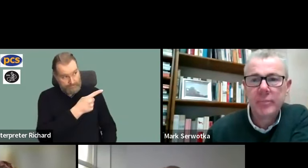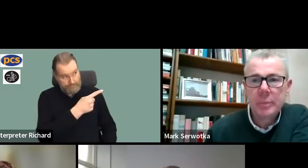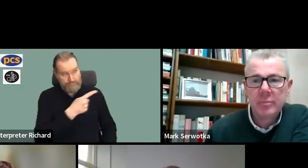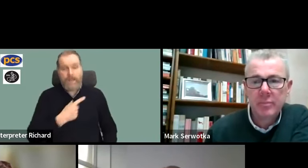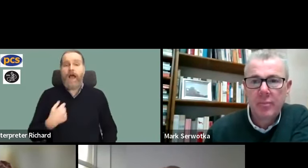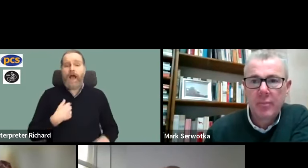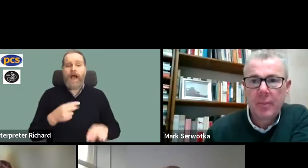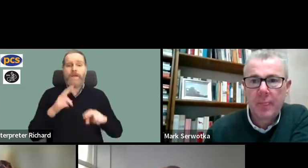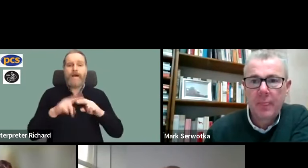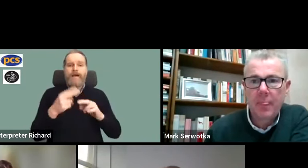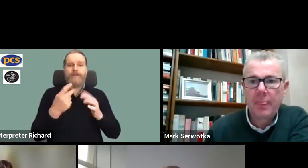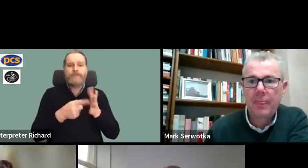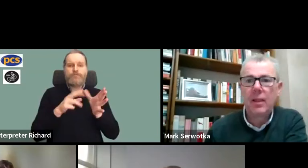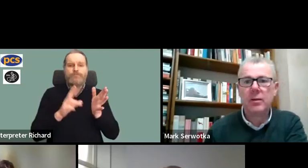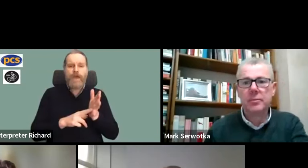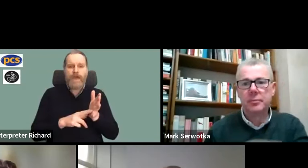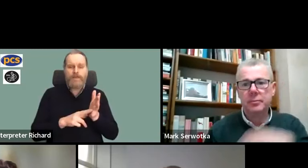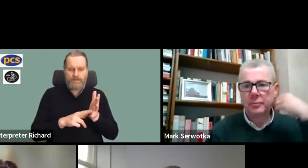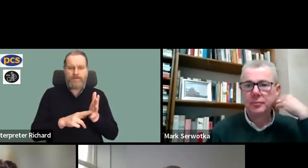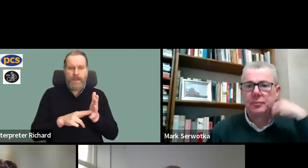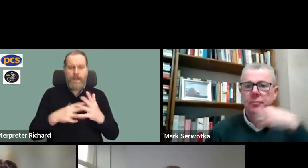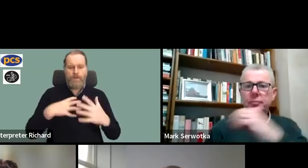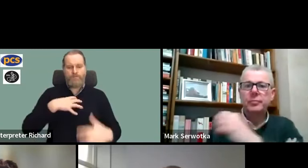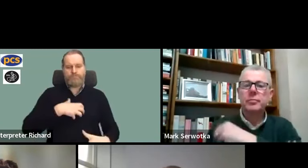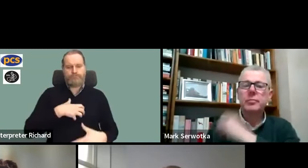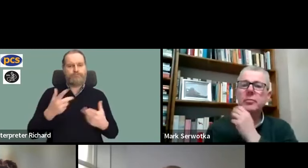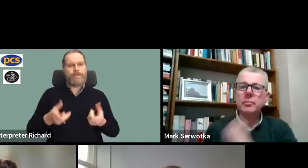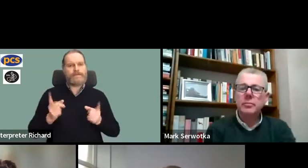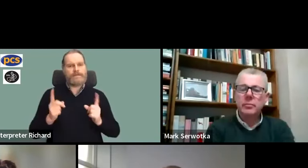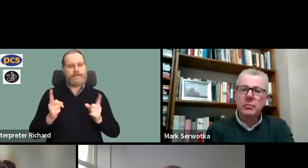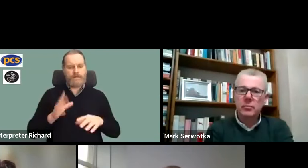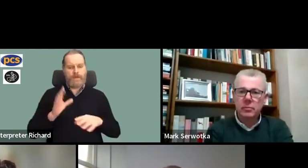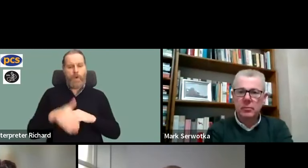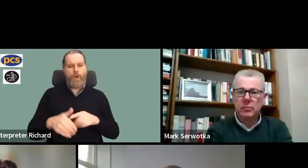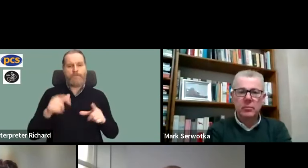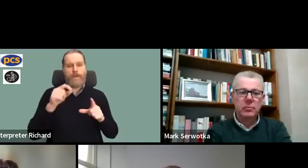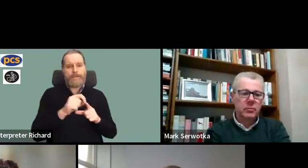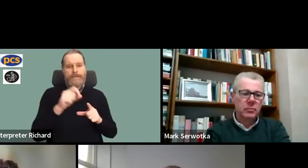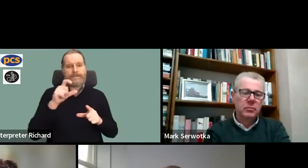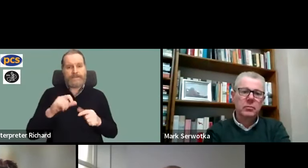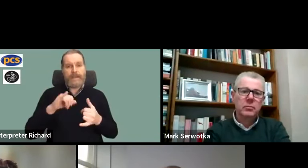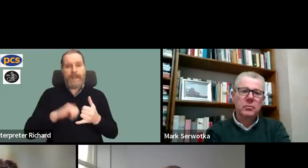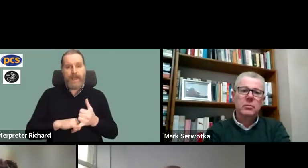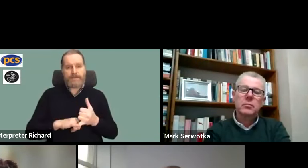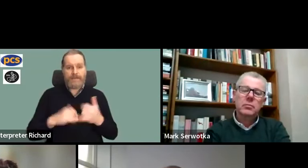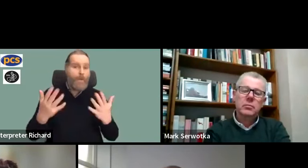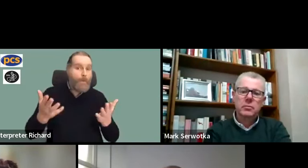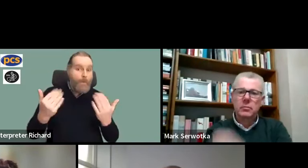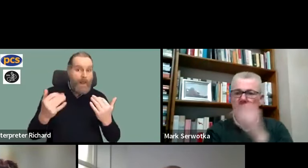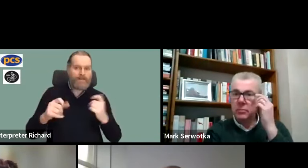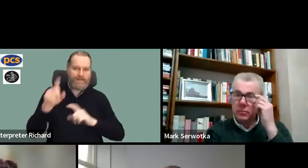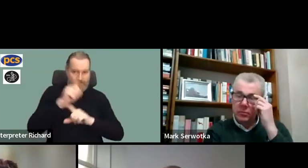a minute so we've still got quite a few joining, and then we'll make a start Okay, welcome, everybody, and i'm from the code press from the code press pcs i'm really pleased d to welcome to welcome you to this welcome you to this Ebo strike